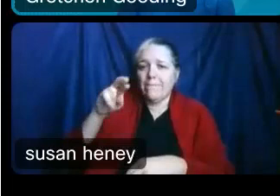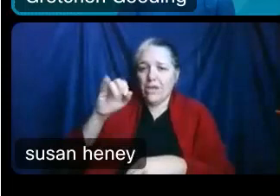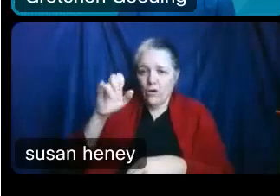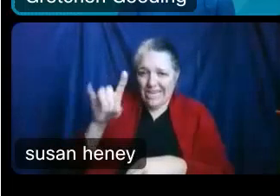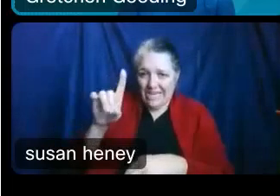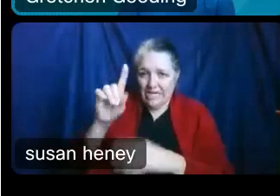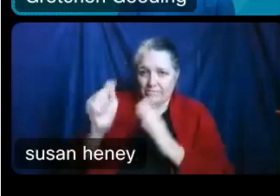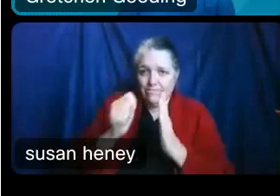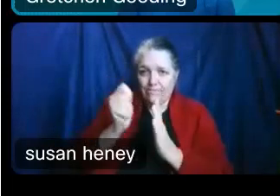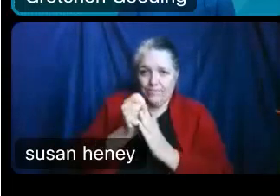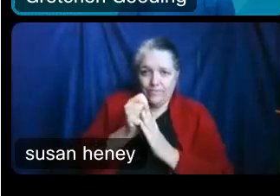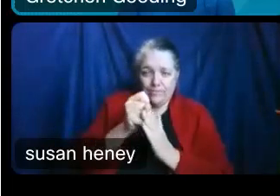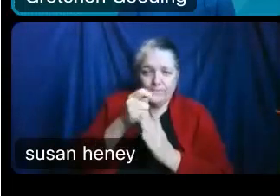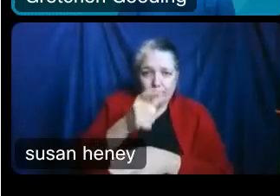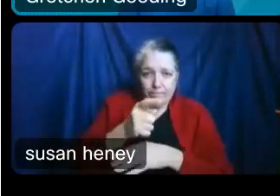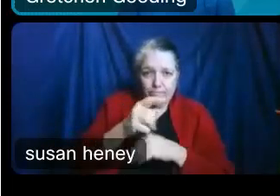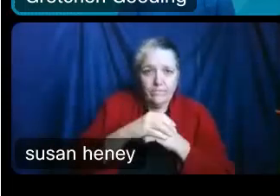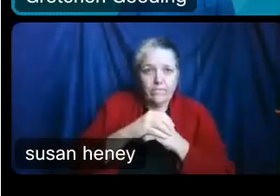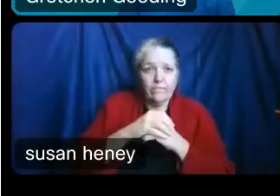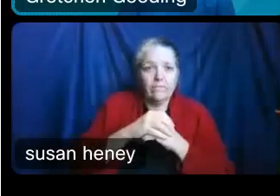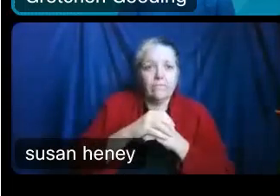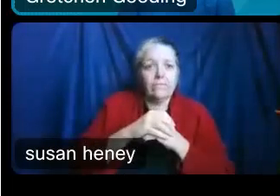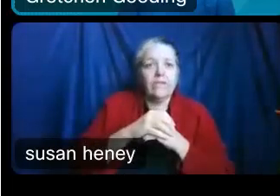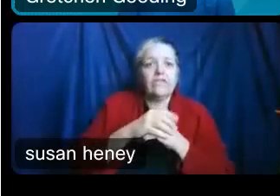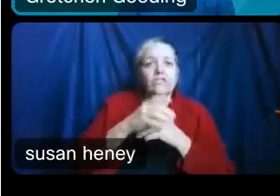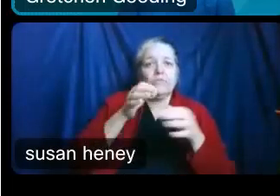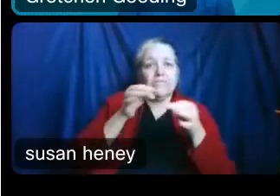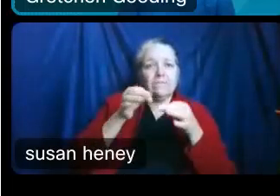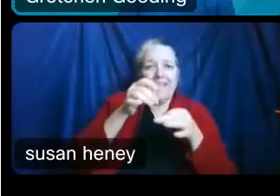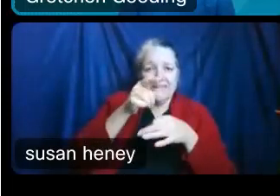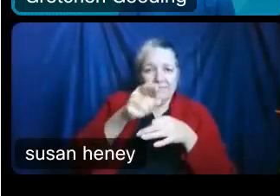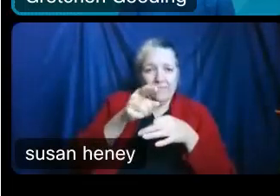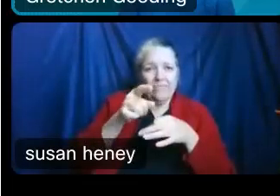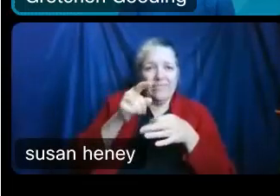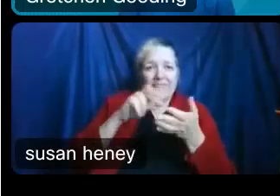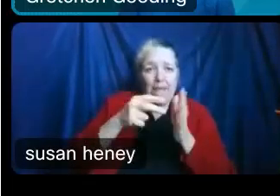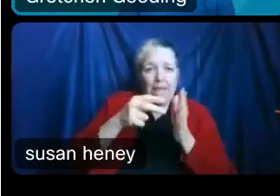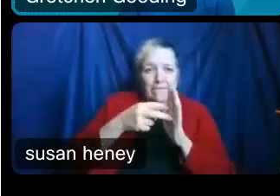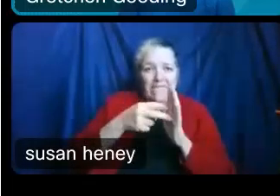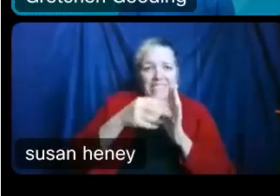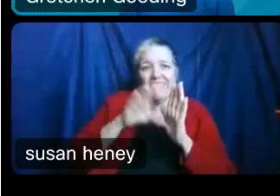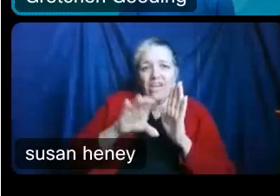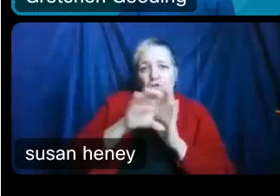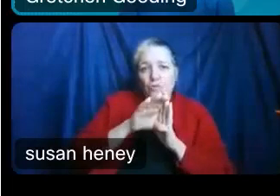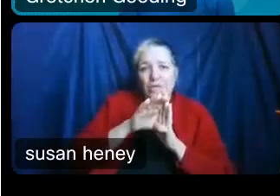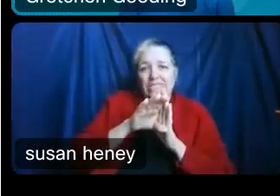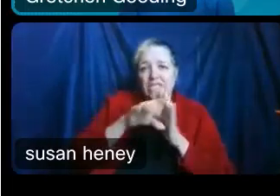describe the characteristics of an area over a specific time period. Not a single point